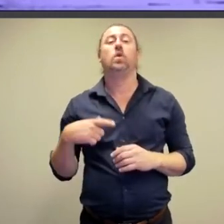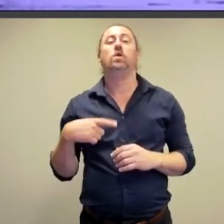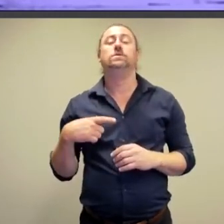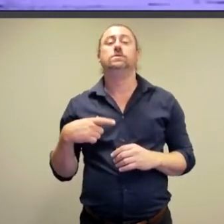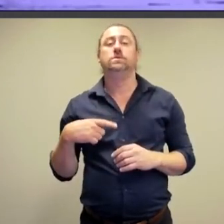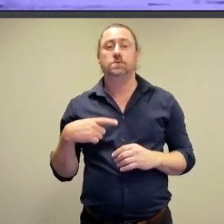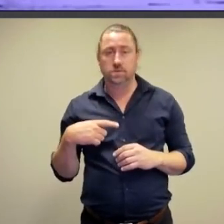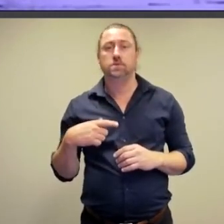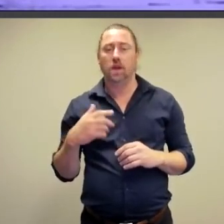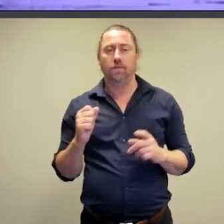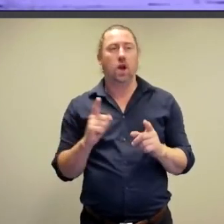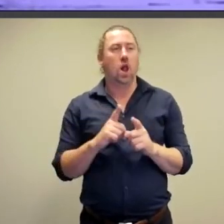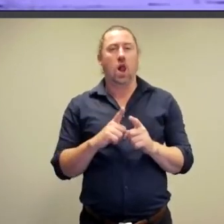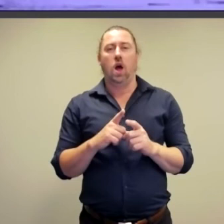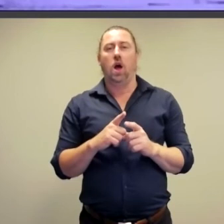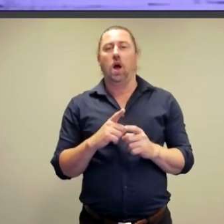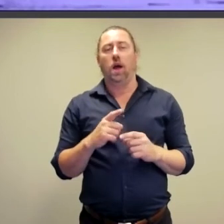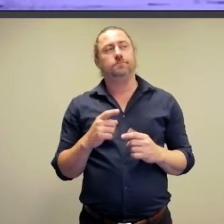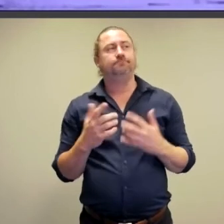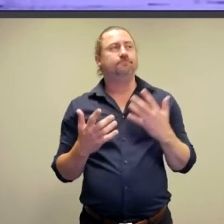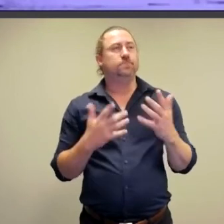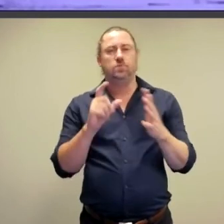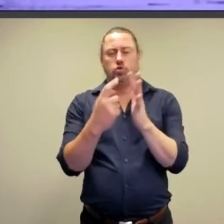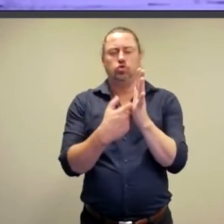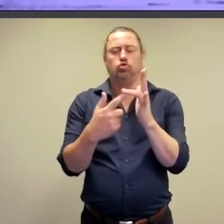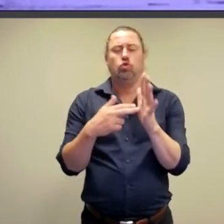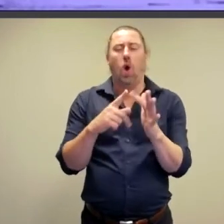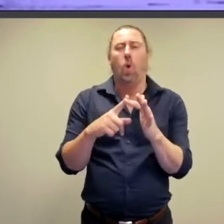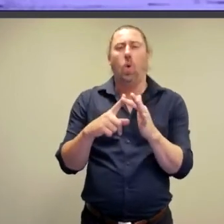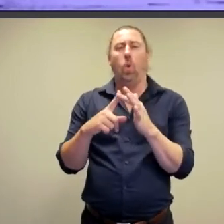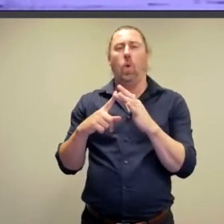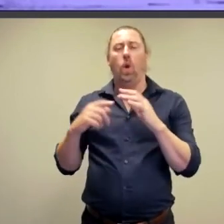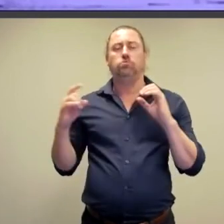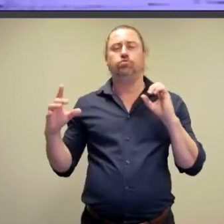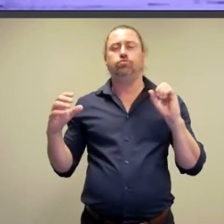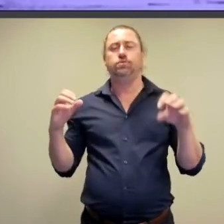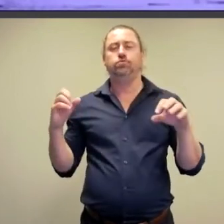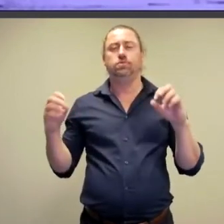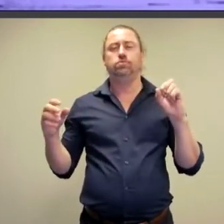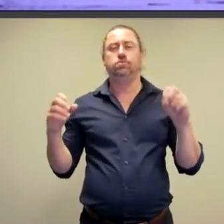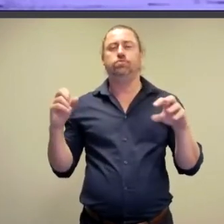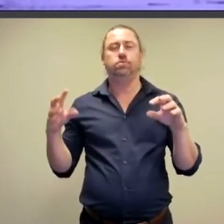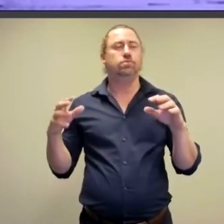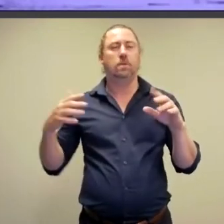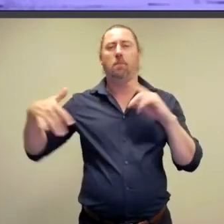droning wistful background soundtrack that's kind of full of